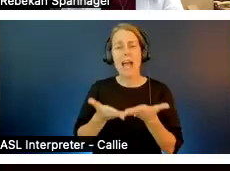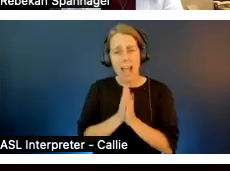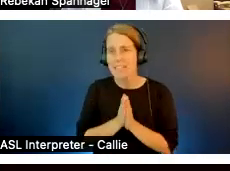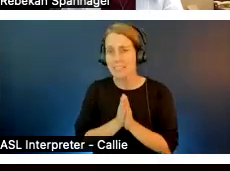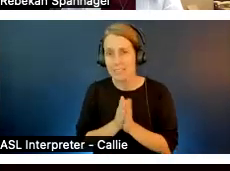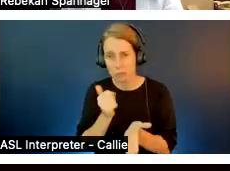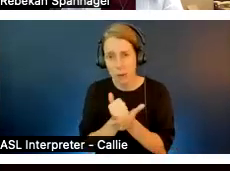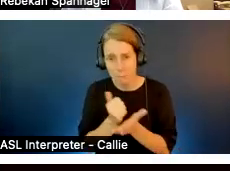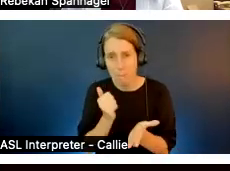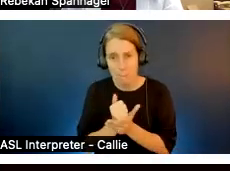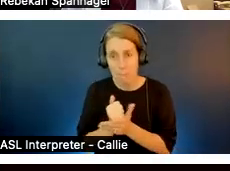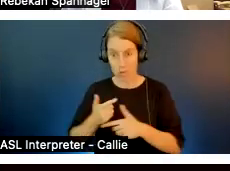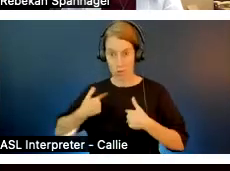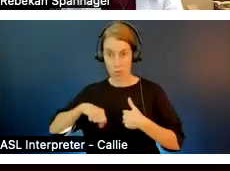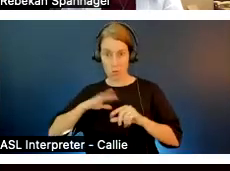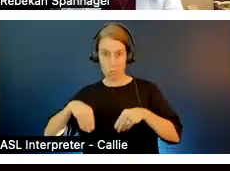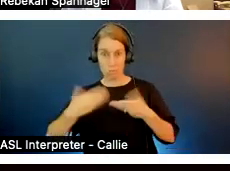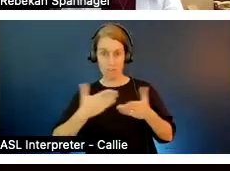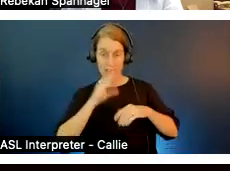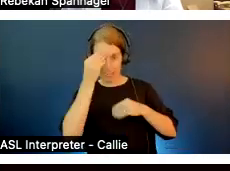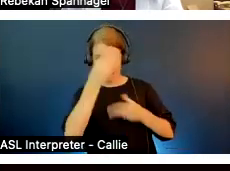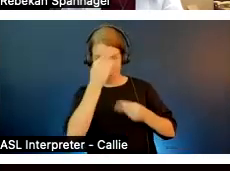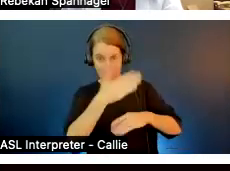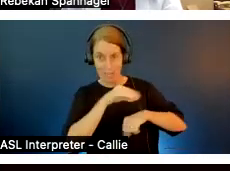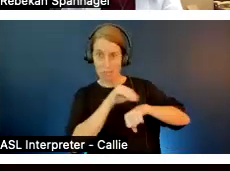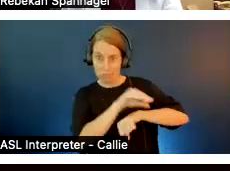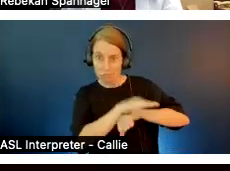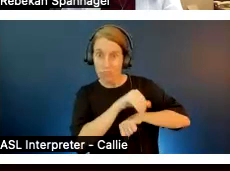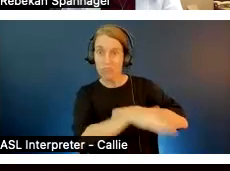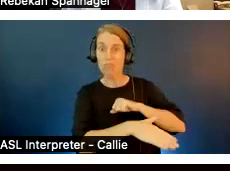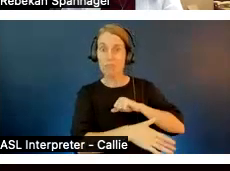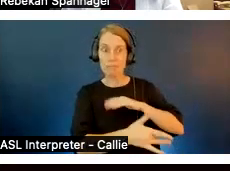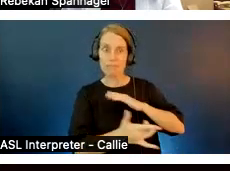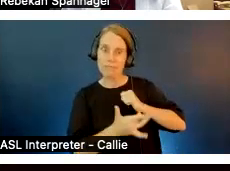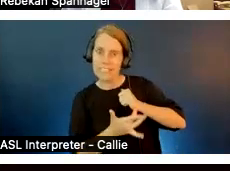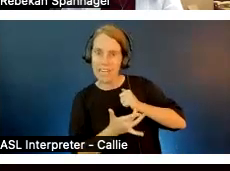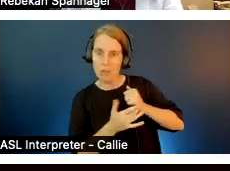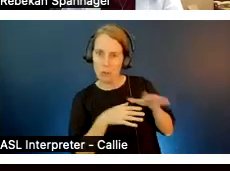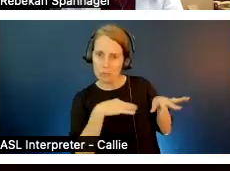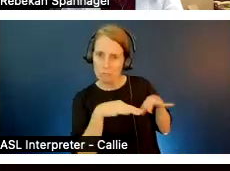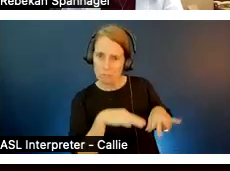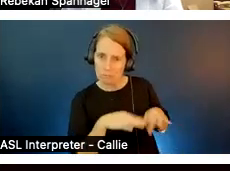we can also sometimes give you some technical advice um and if we can and if we think it